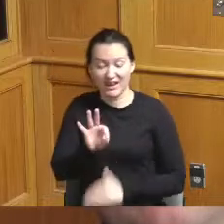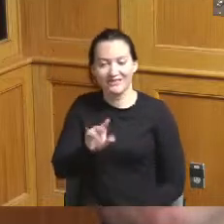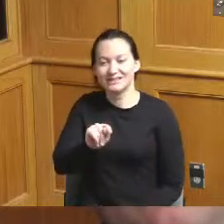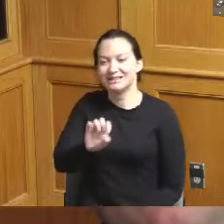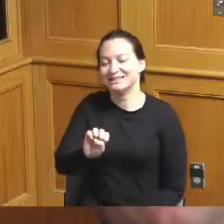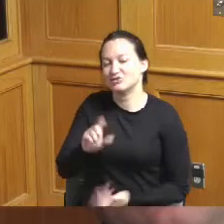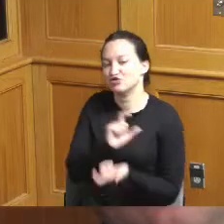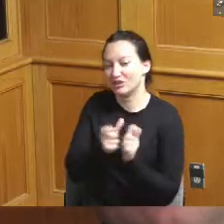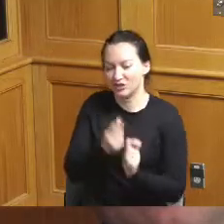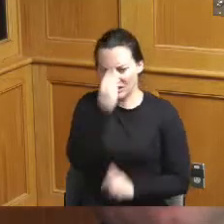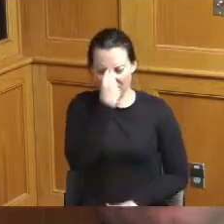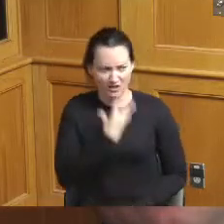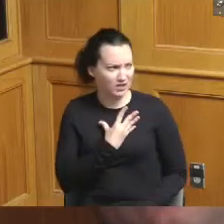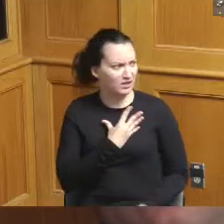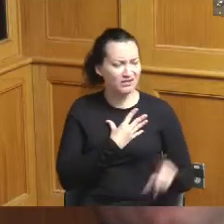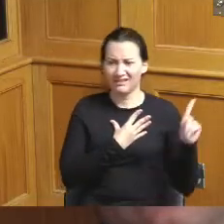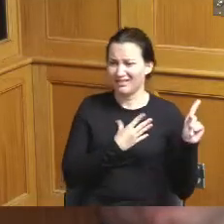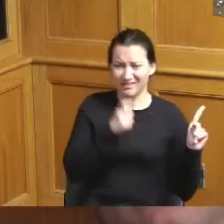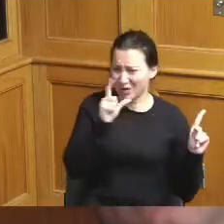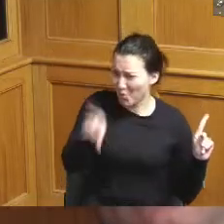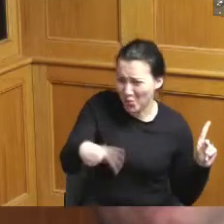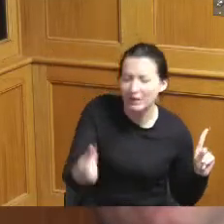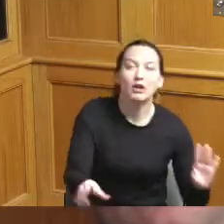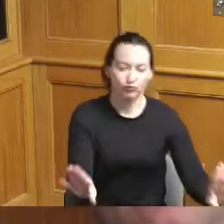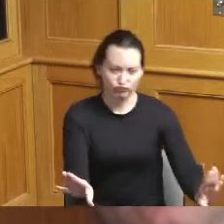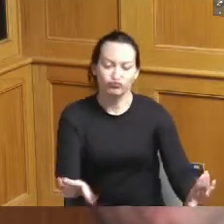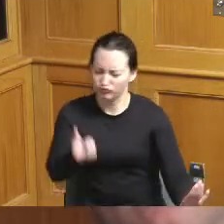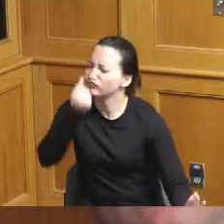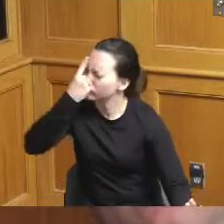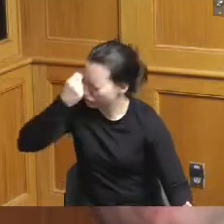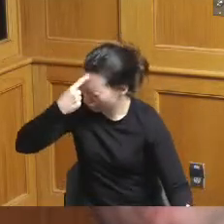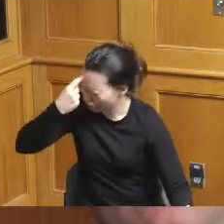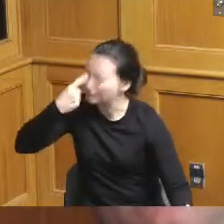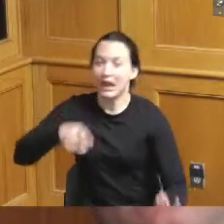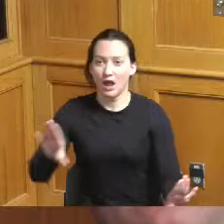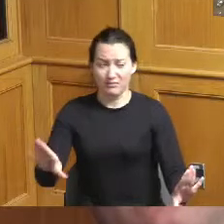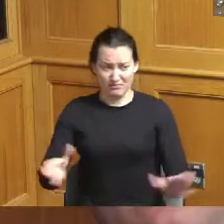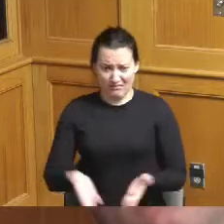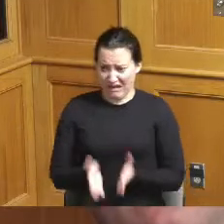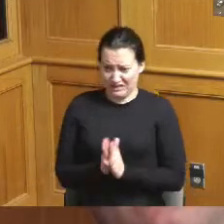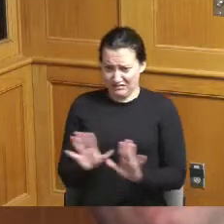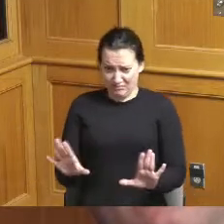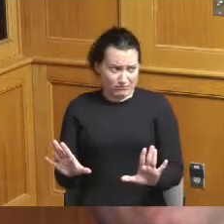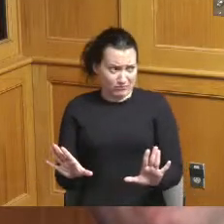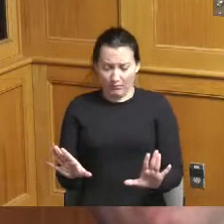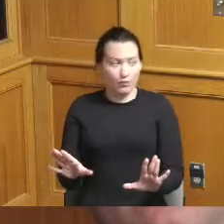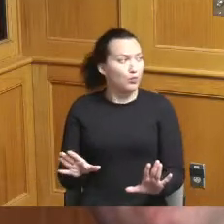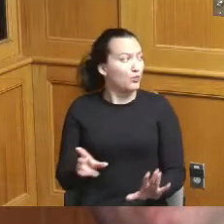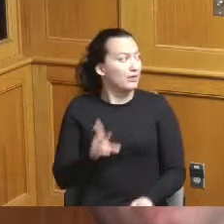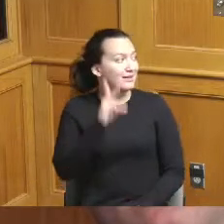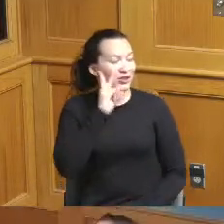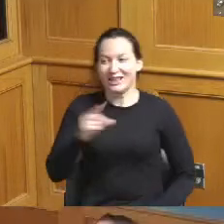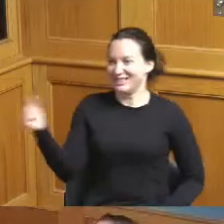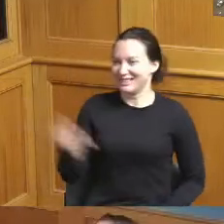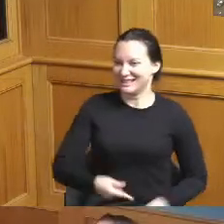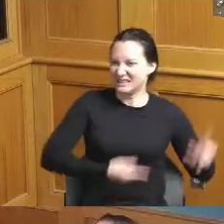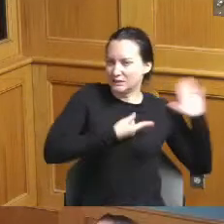those but it's more than that I understand yeah yeah we're looking for some of these okay you can